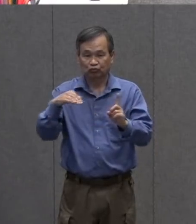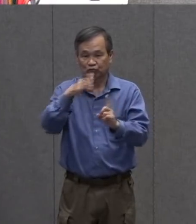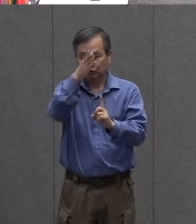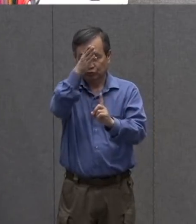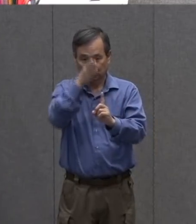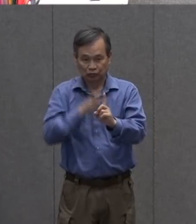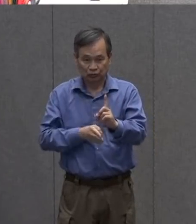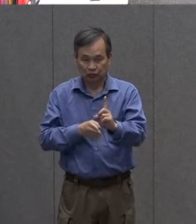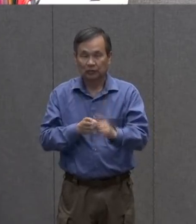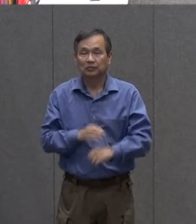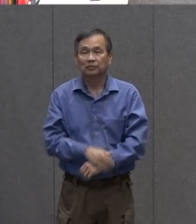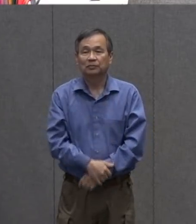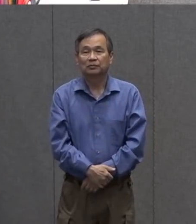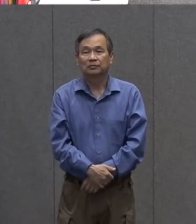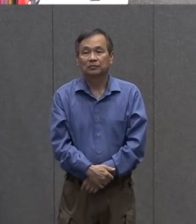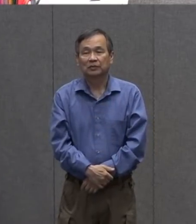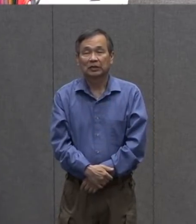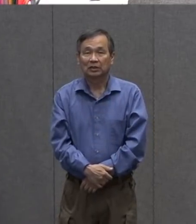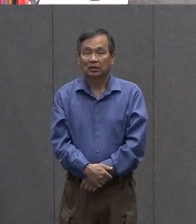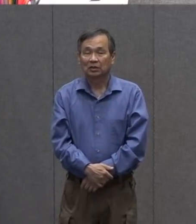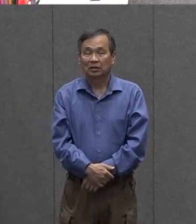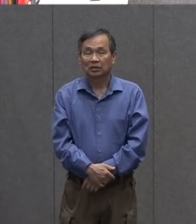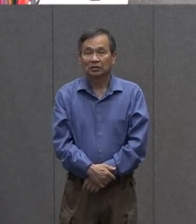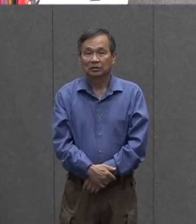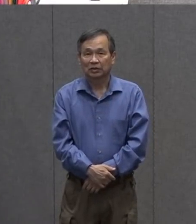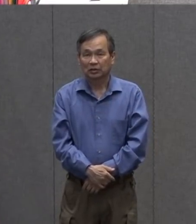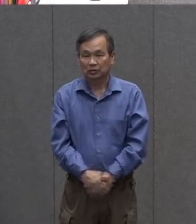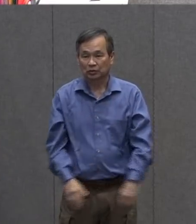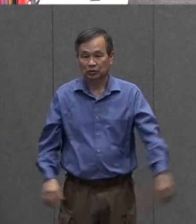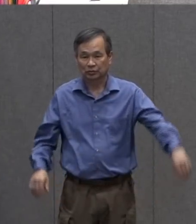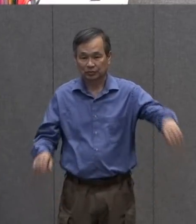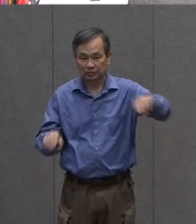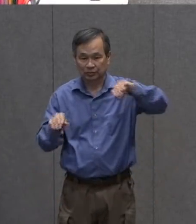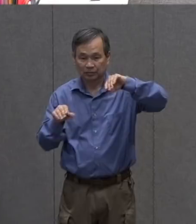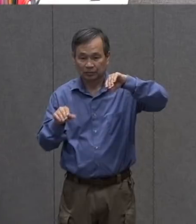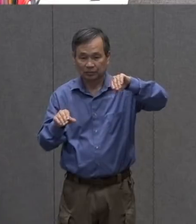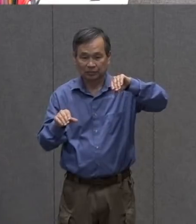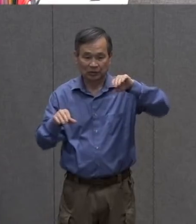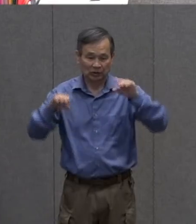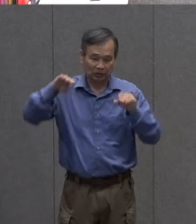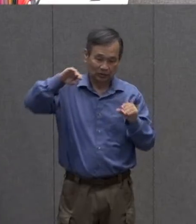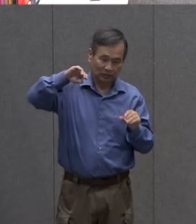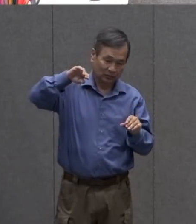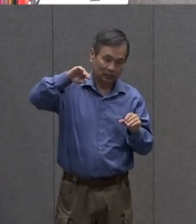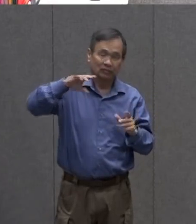And then we're gonna do two lines that bisect, they're going to go down the middle